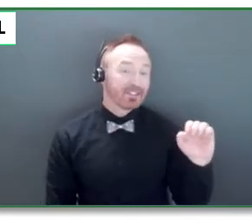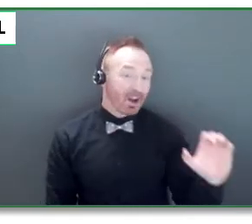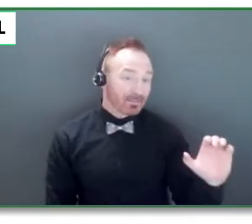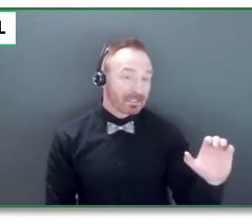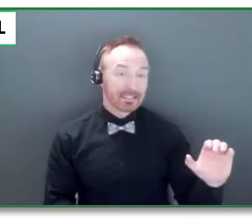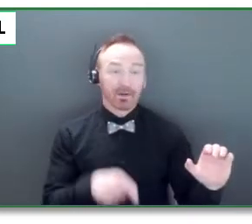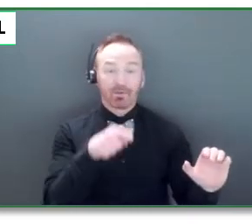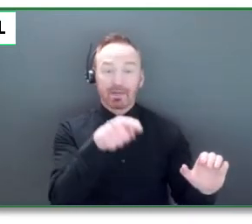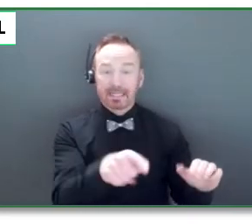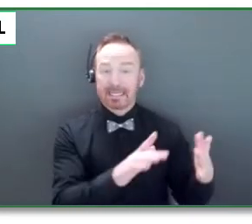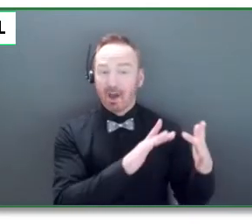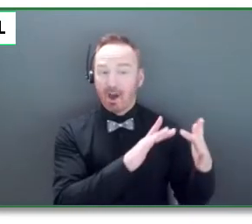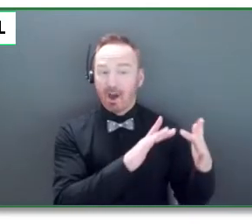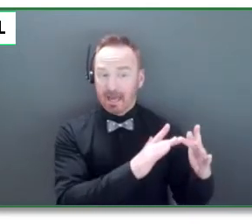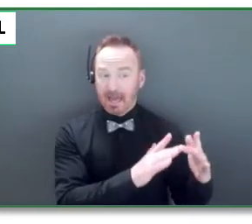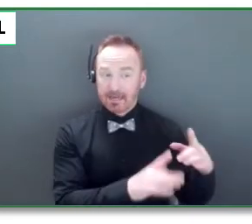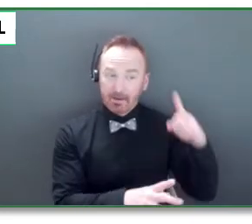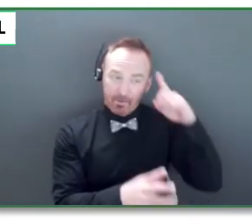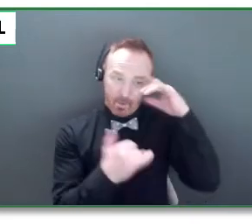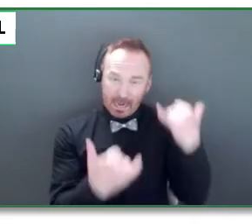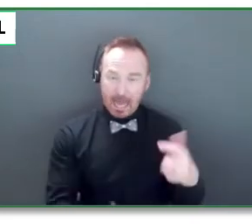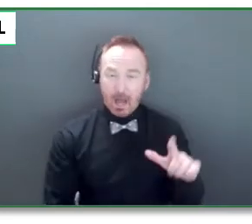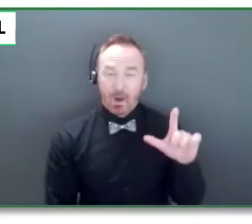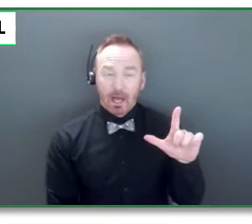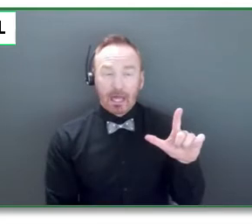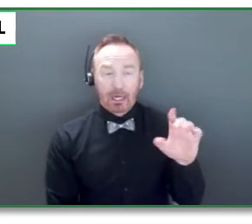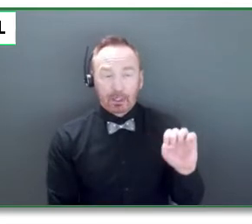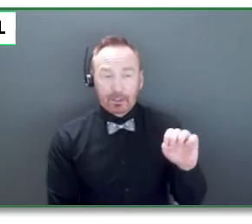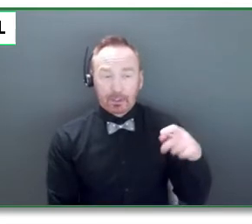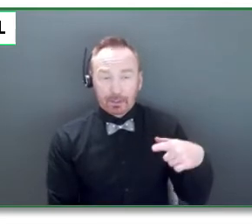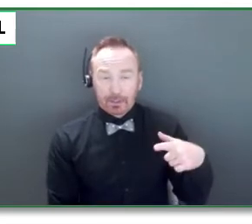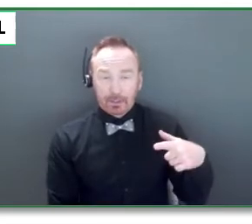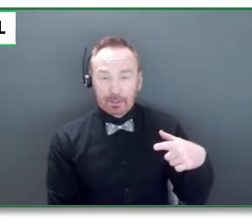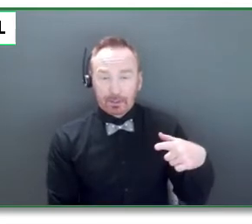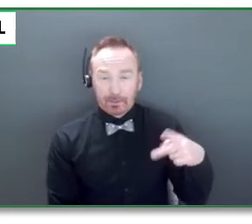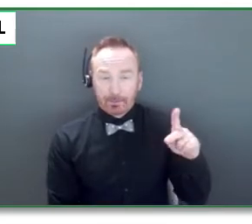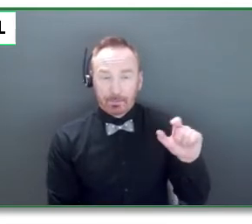French for now but it has a lot of pictures showing you what to do to